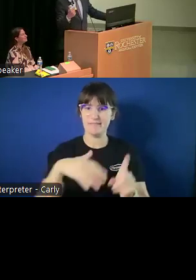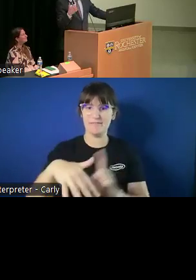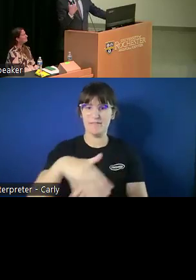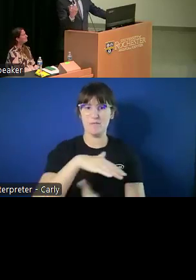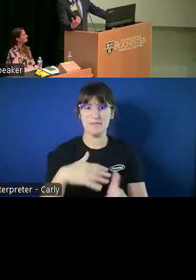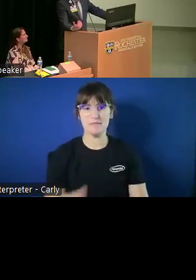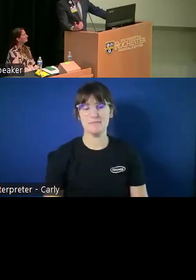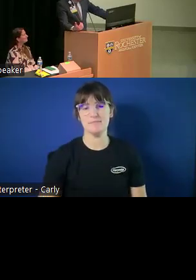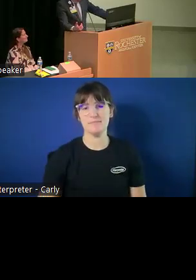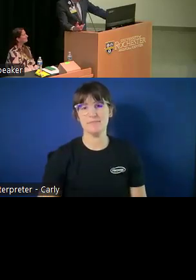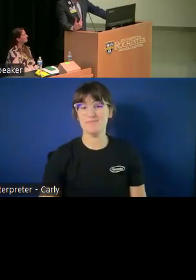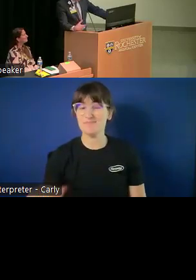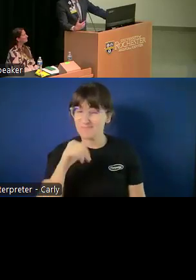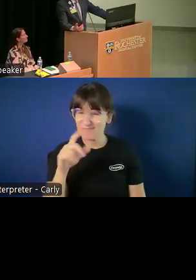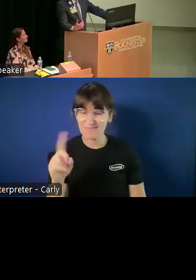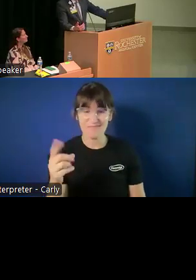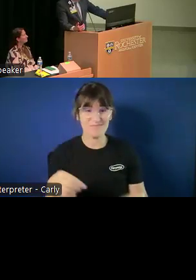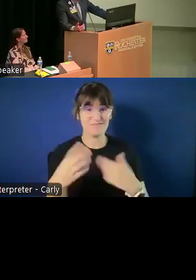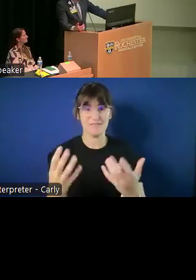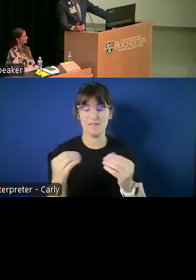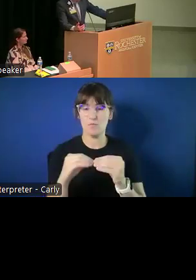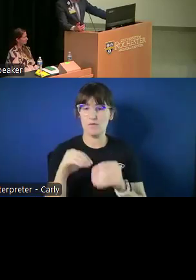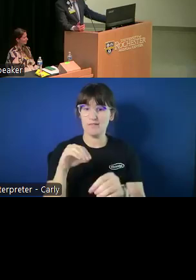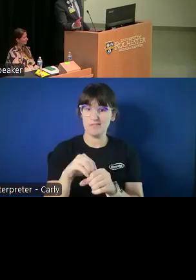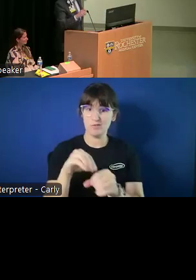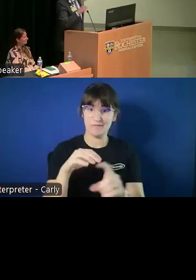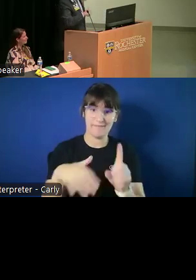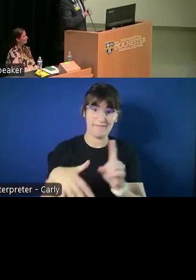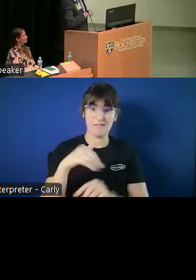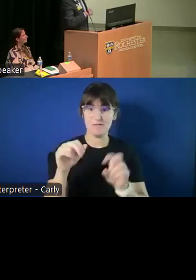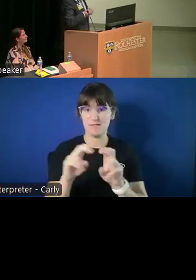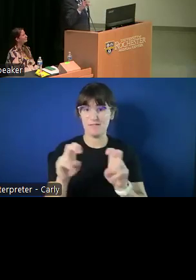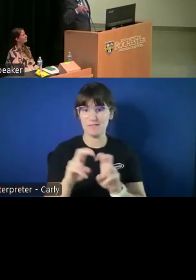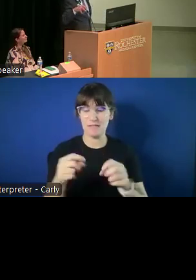so in addition to providing us with more internal environmental analysis of pain points and the